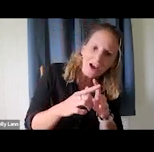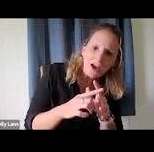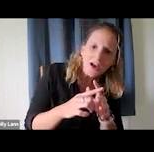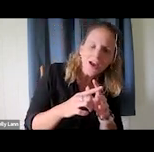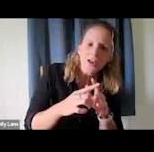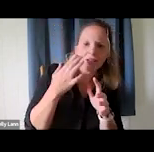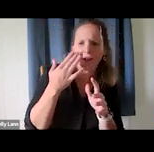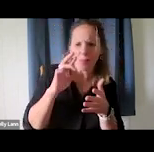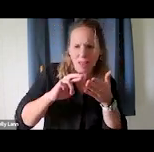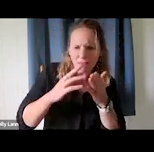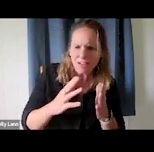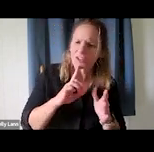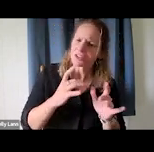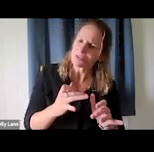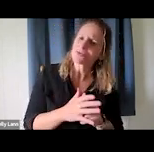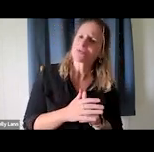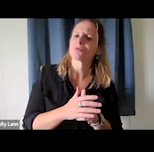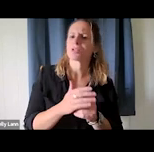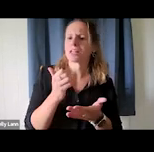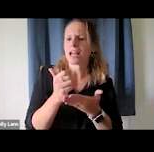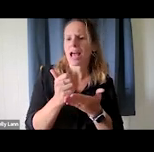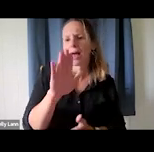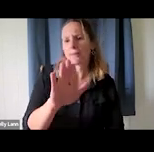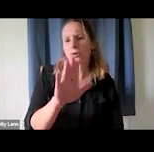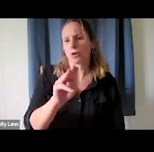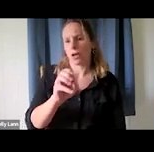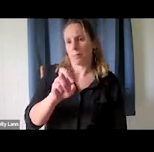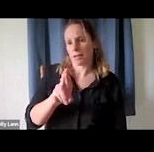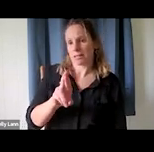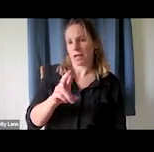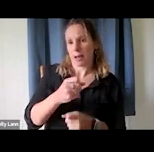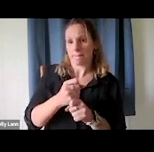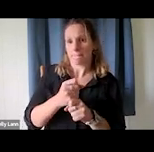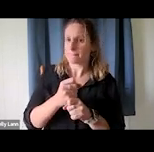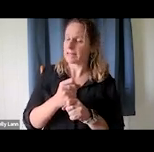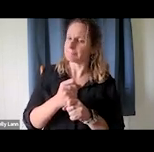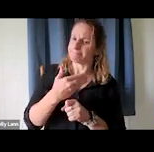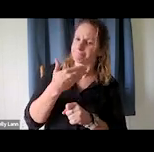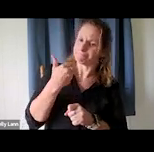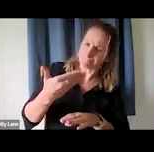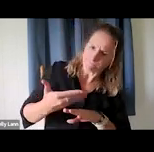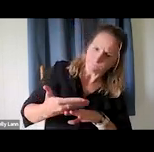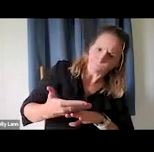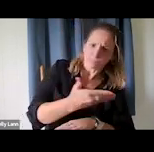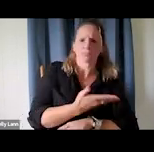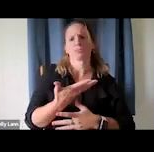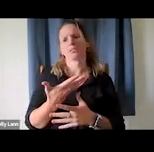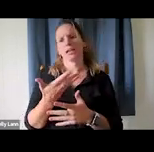It really has helped your MSRs and really made them a lot richer and provided information to DDS.